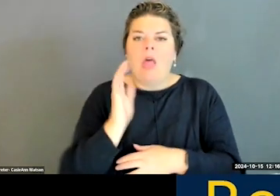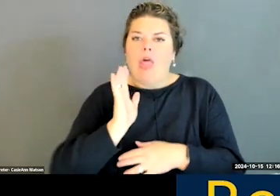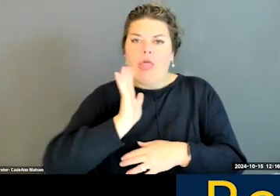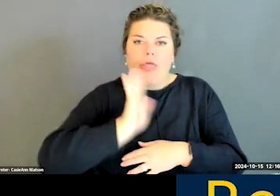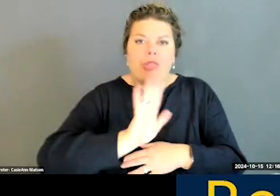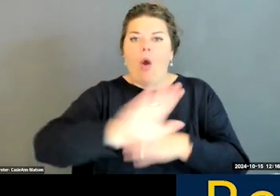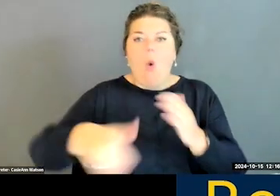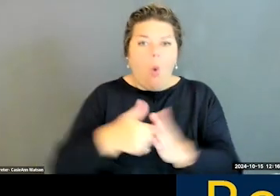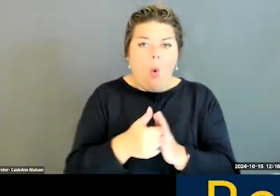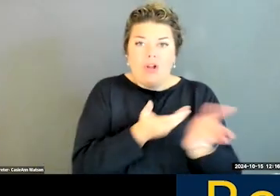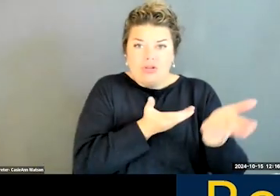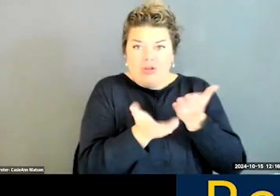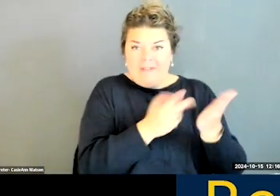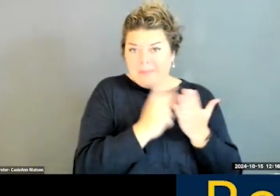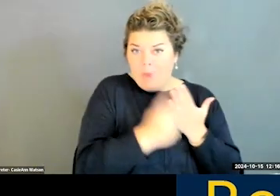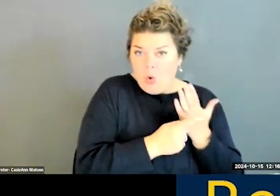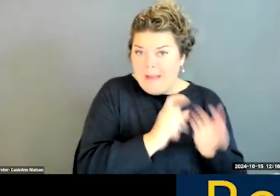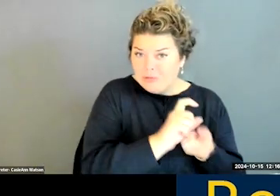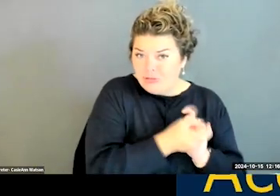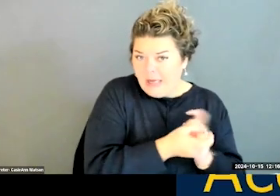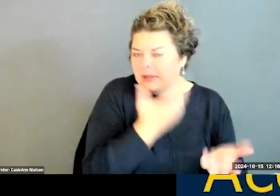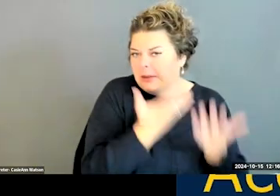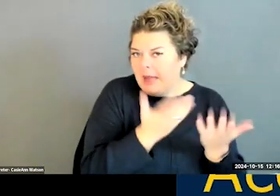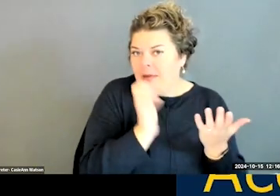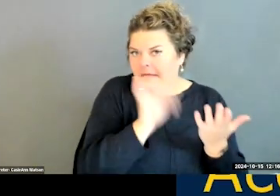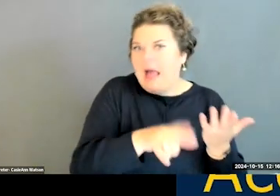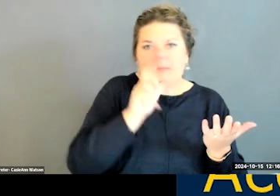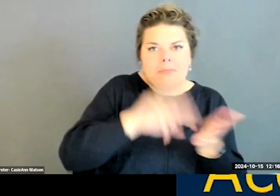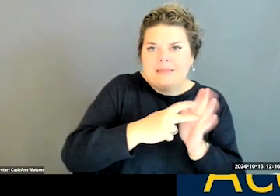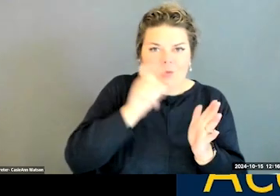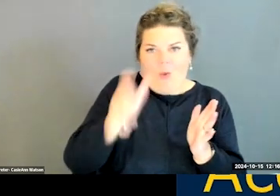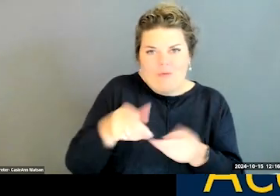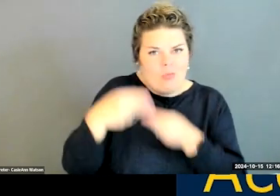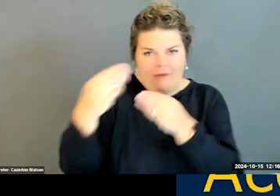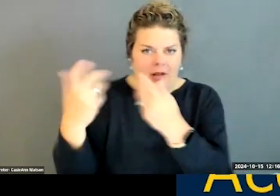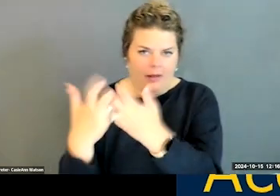the nature of the service program or activity. Though some accommodations for those